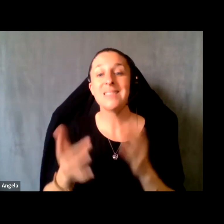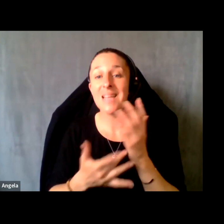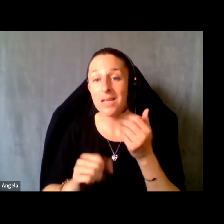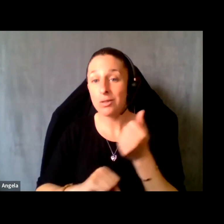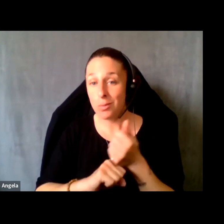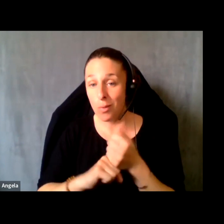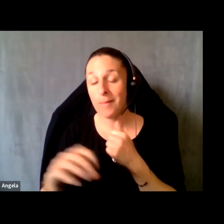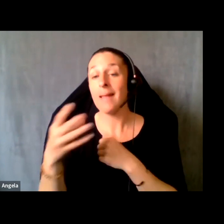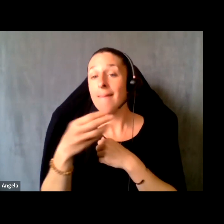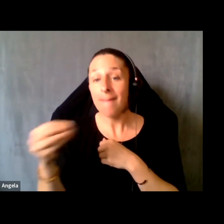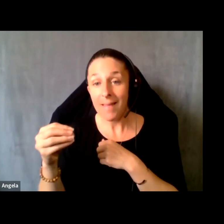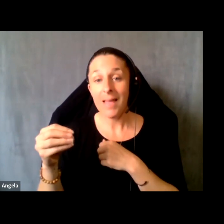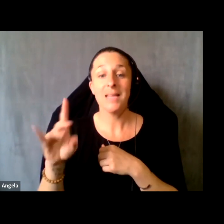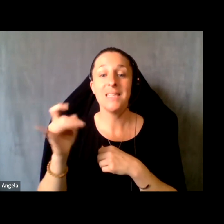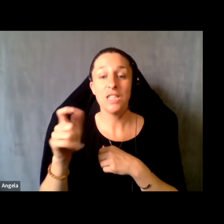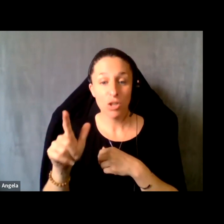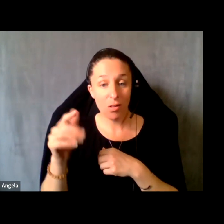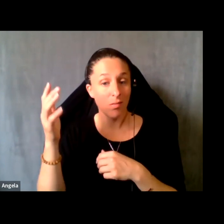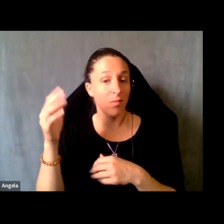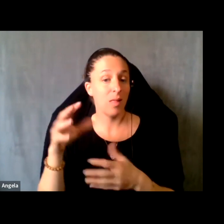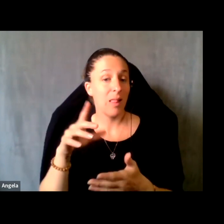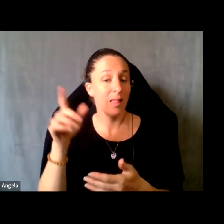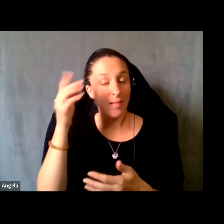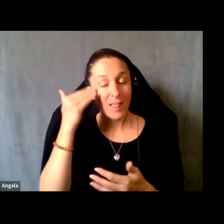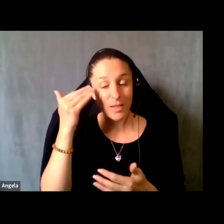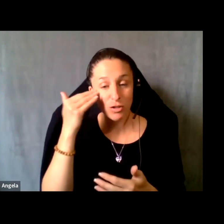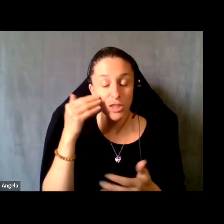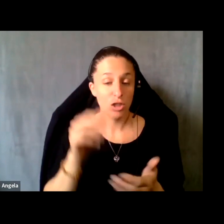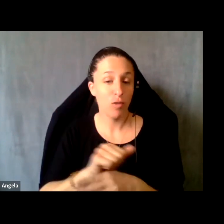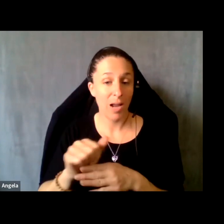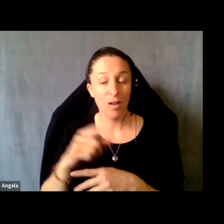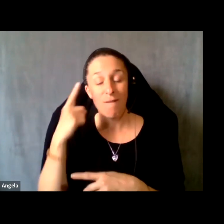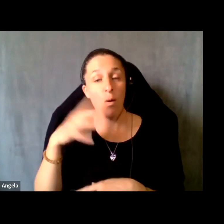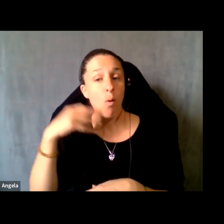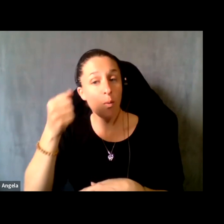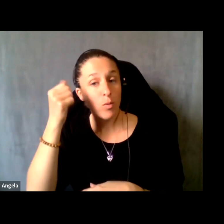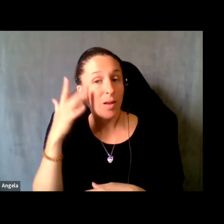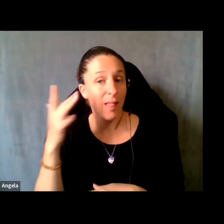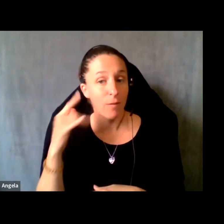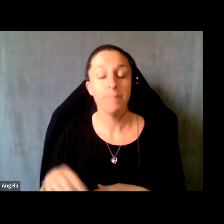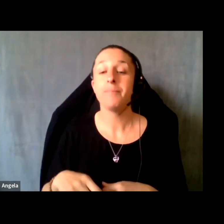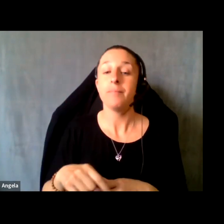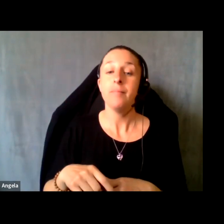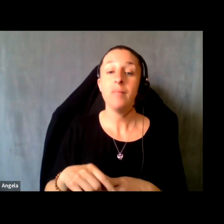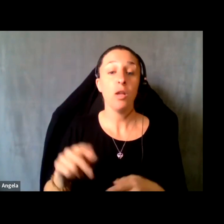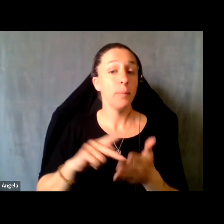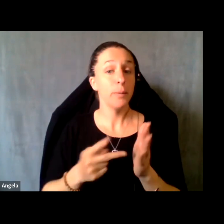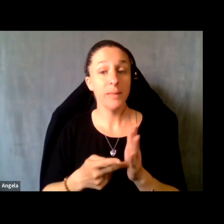literacy training to older Californians. The purpose of this project was to mitigate isolation